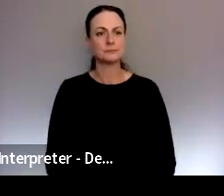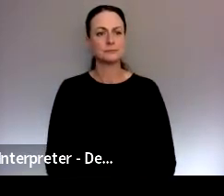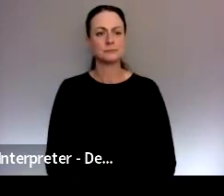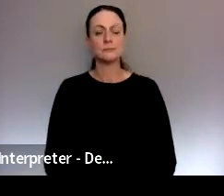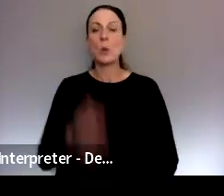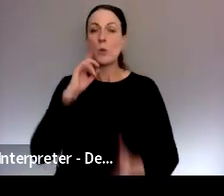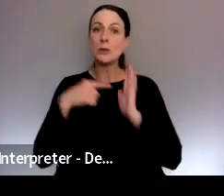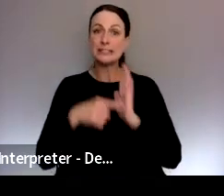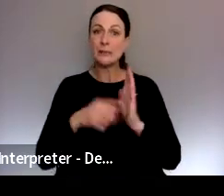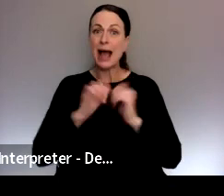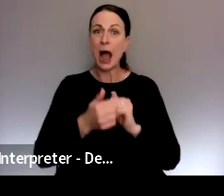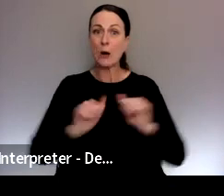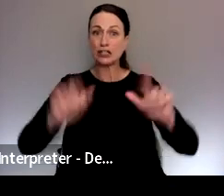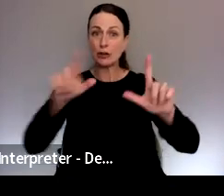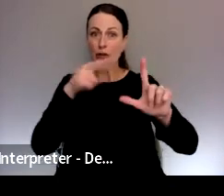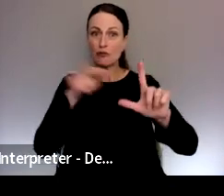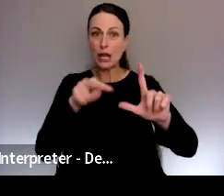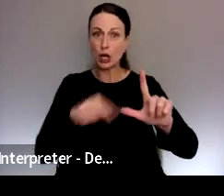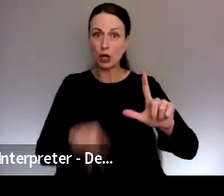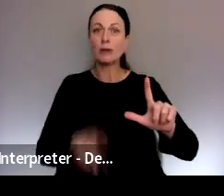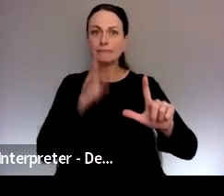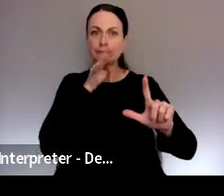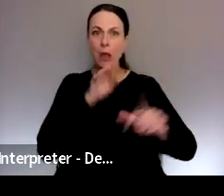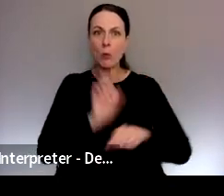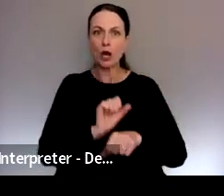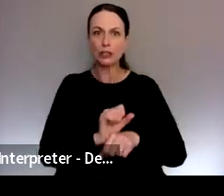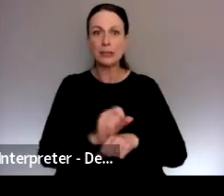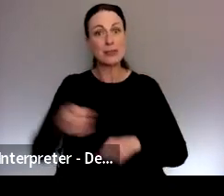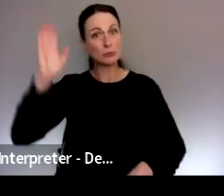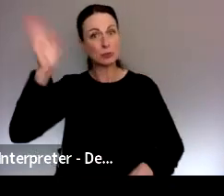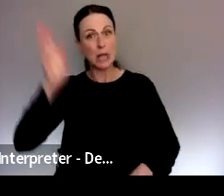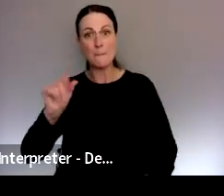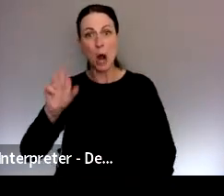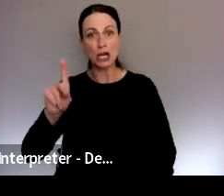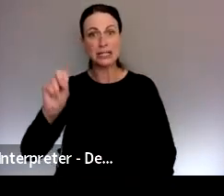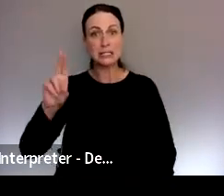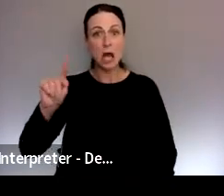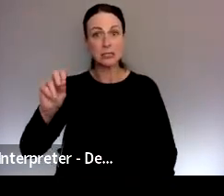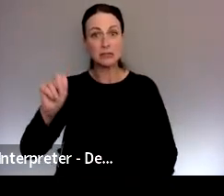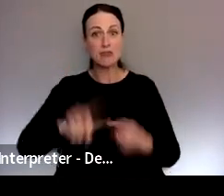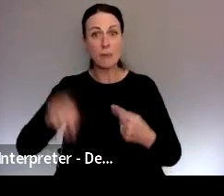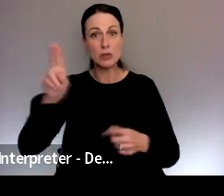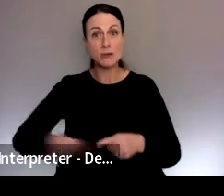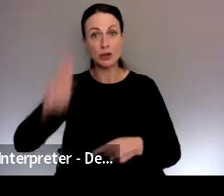how a screen reader works with this wonderful presentation by Mark Sutton from the University of California,